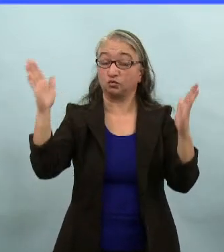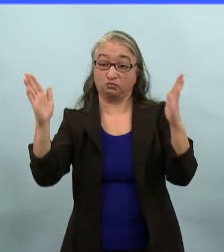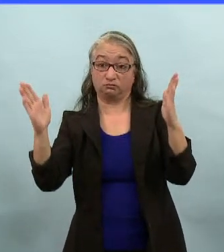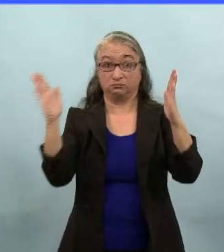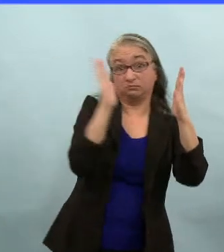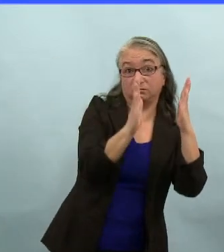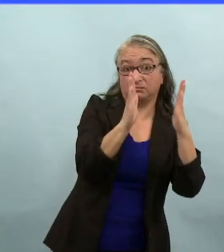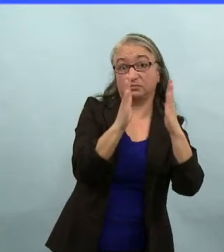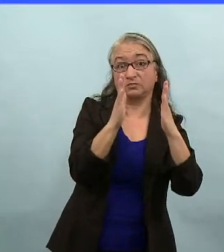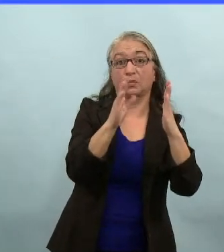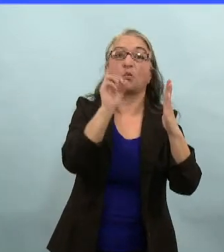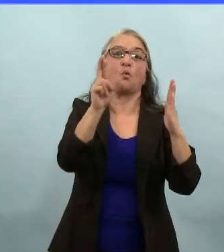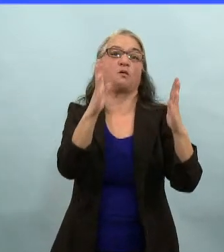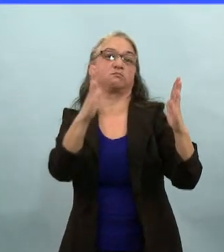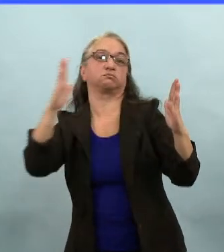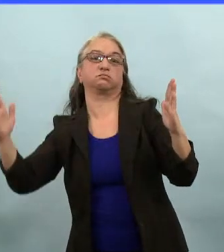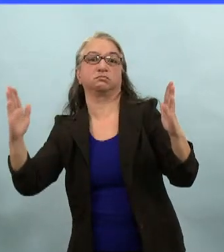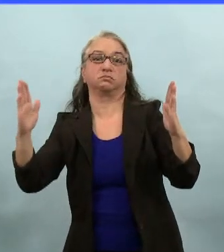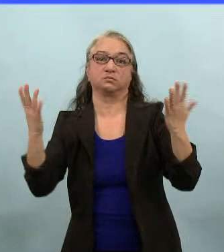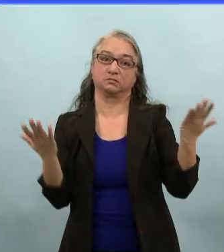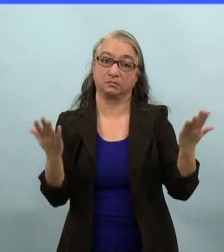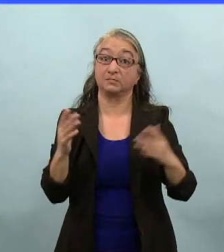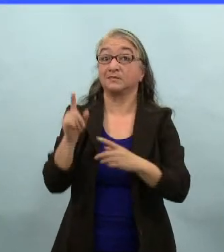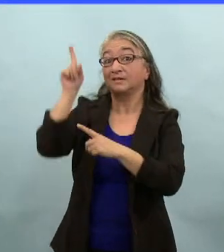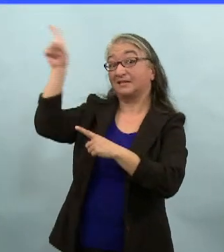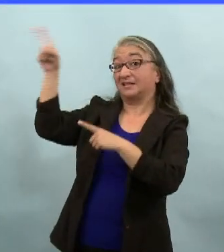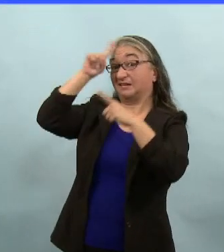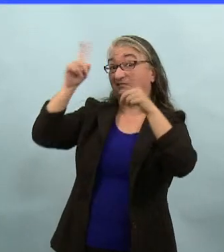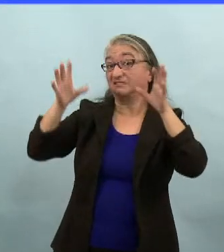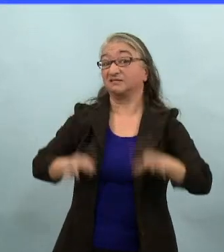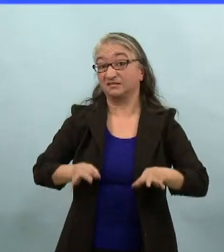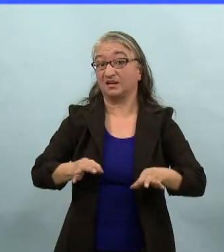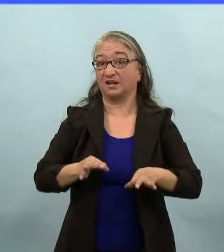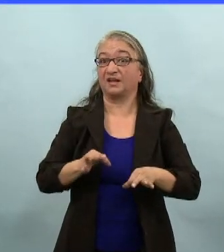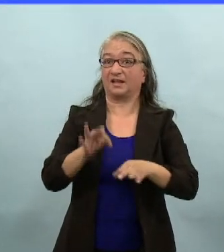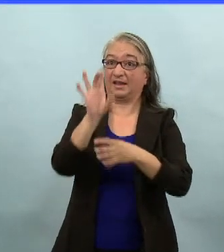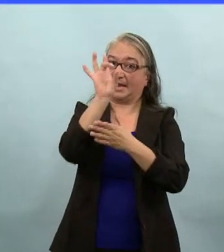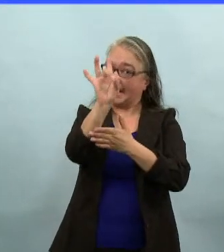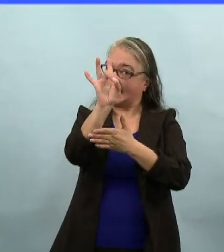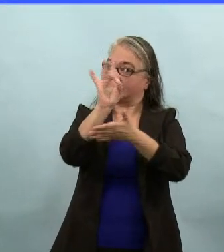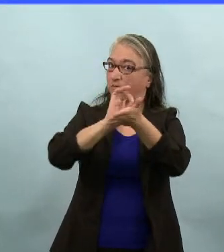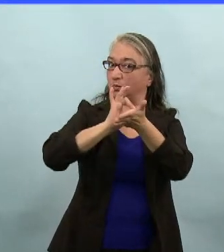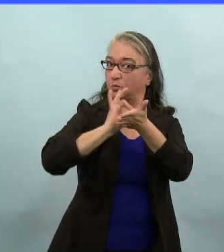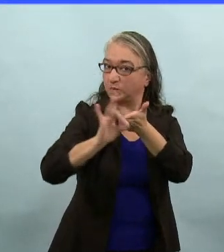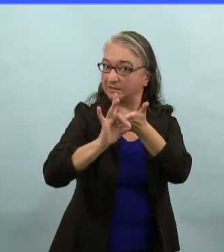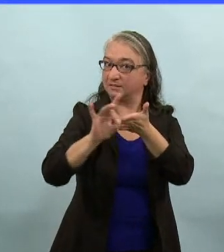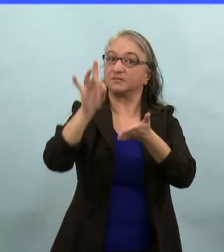nasi determined that 8 weeks was still the recommended interval manitoba's pediatric